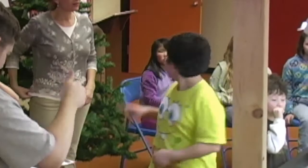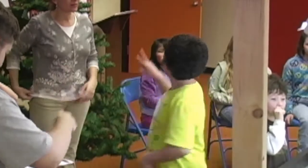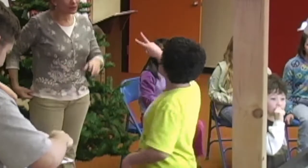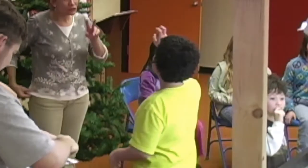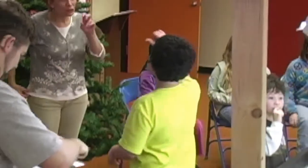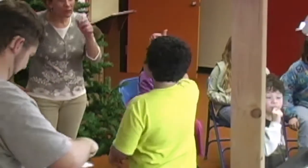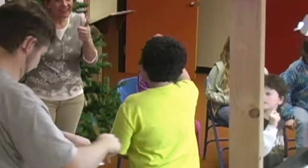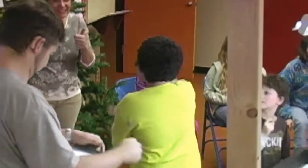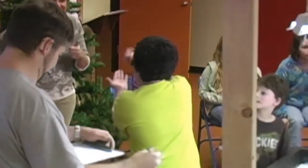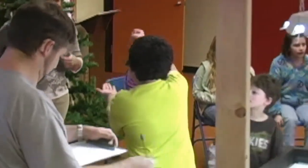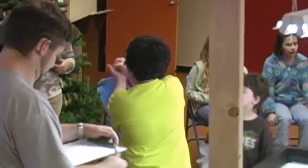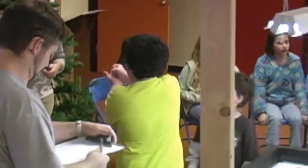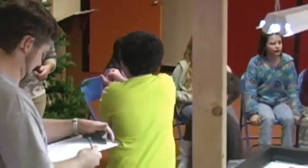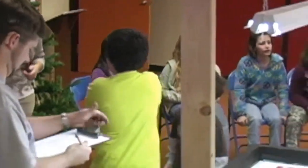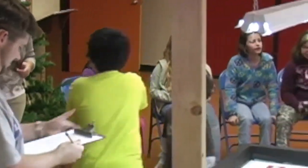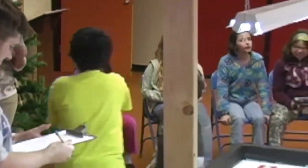210!?!